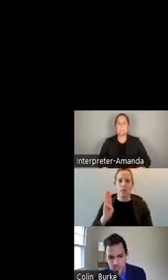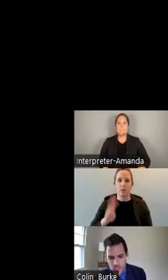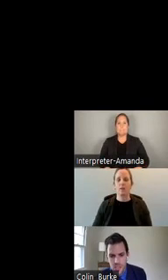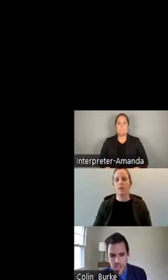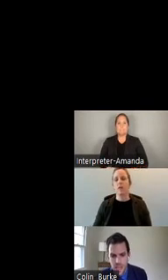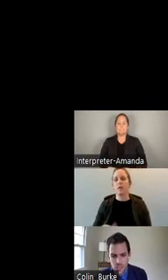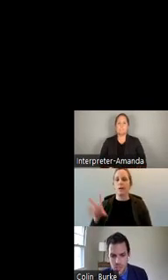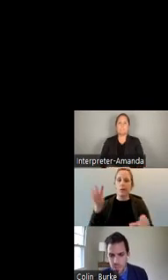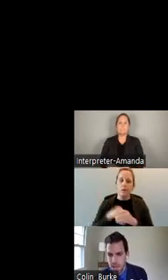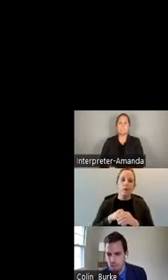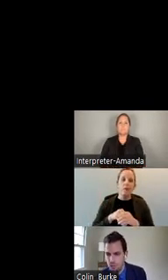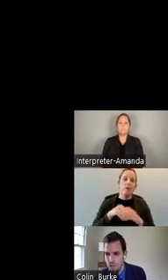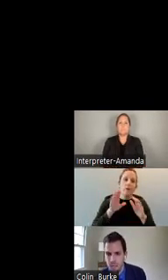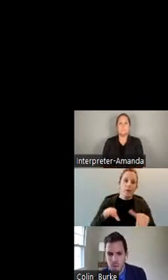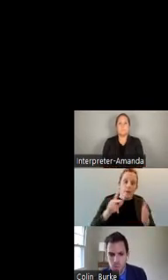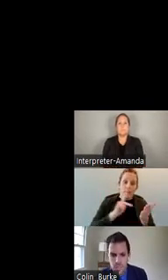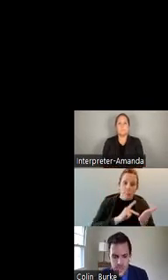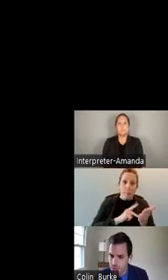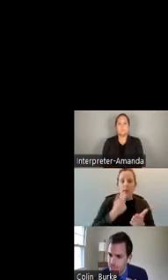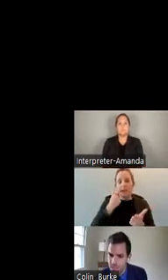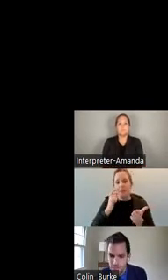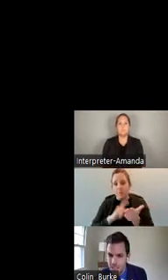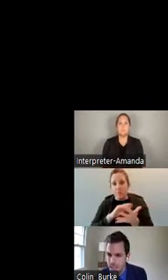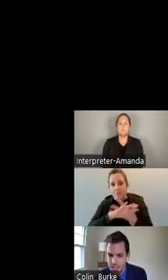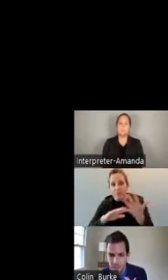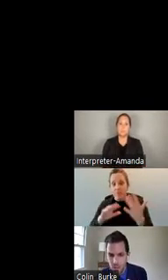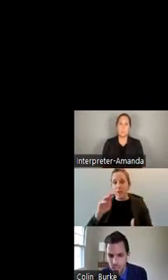addiction psychiatry in the math general program system this is something that that I've really